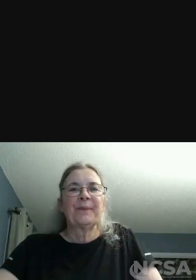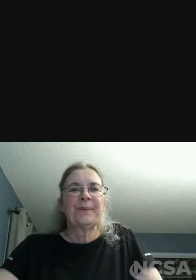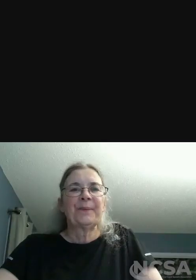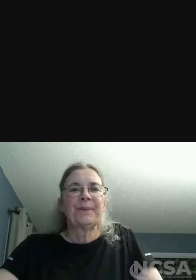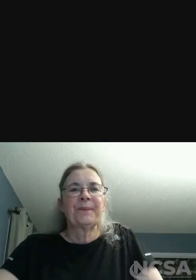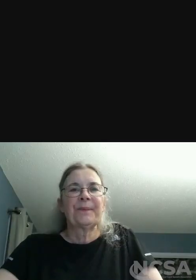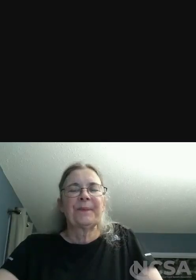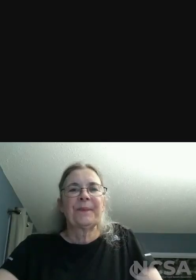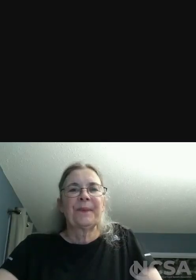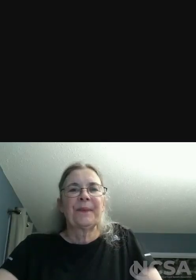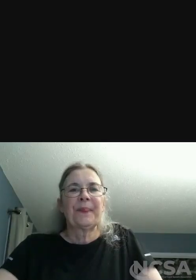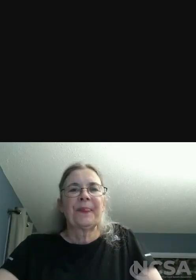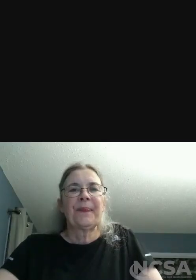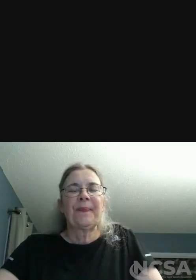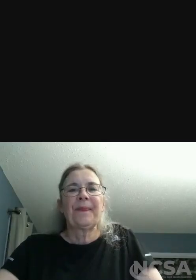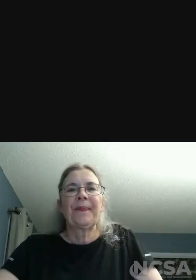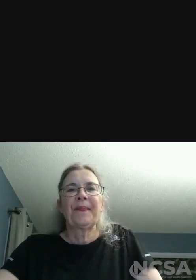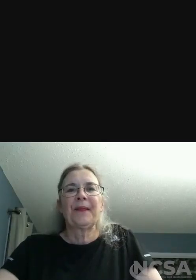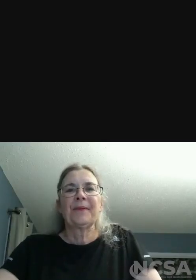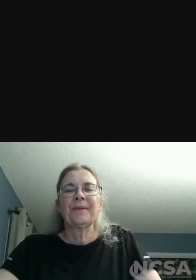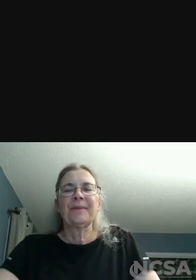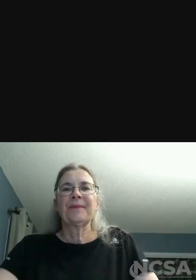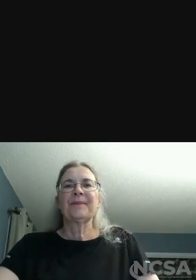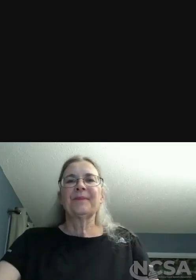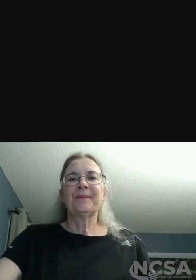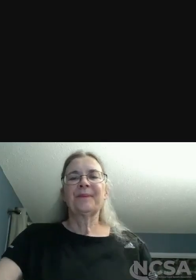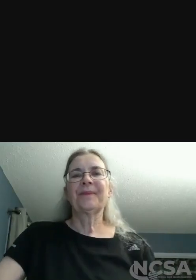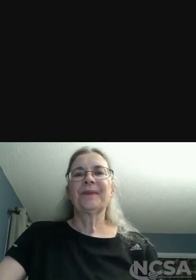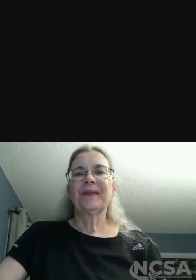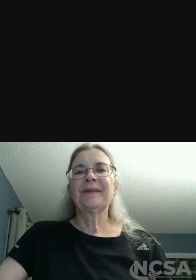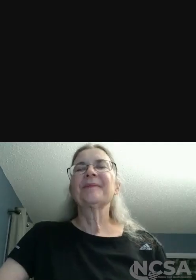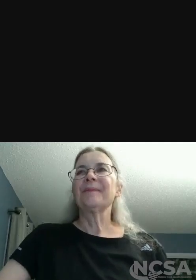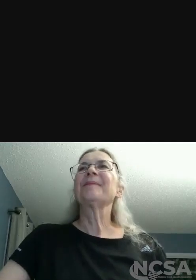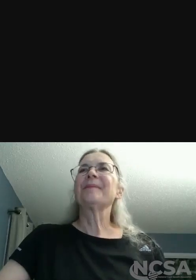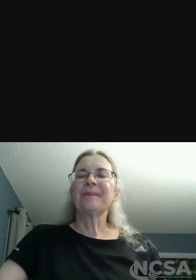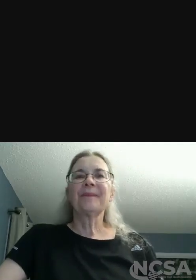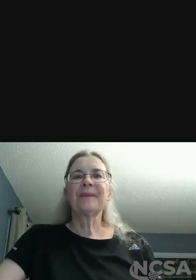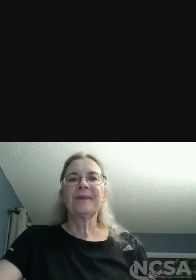and especially to our participants. Thanks so much for joining us. This will be.